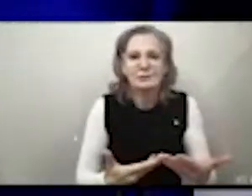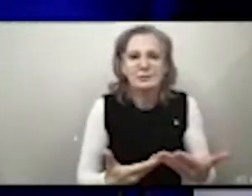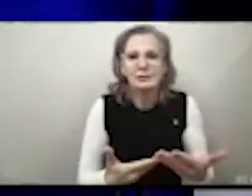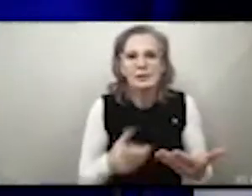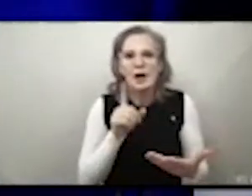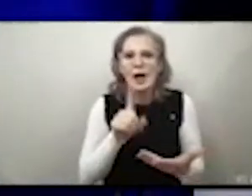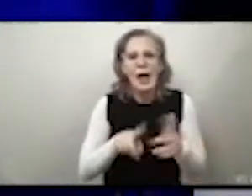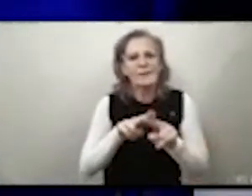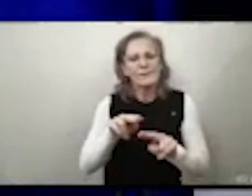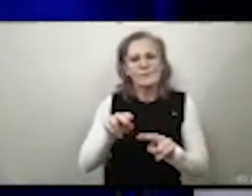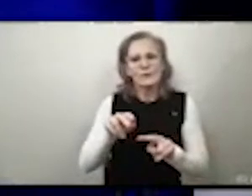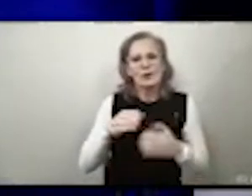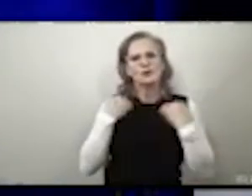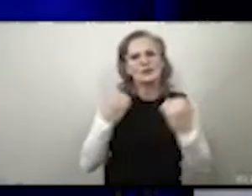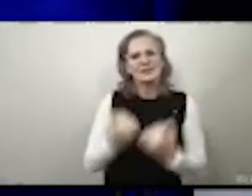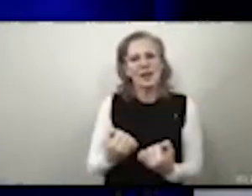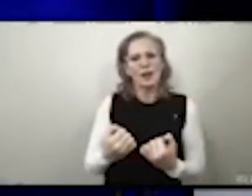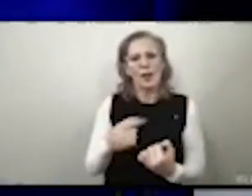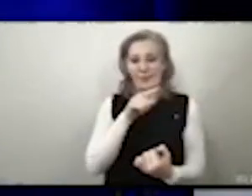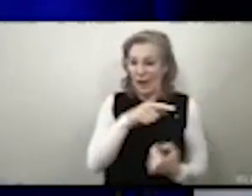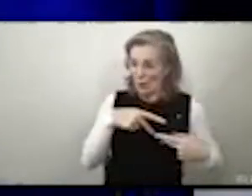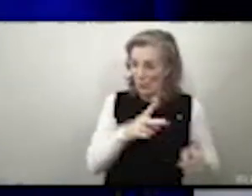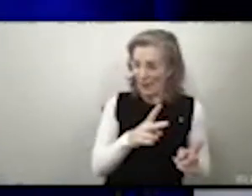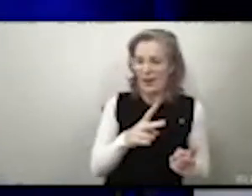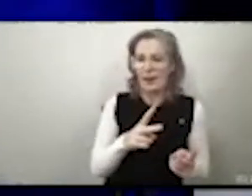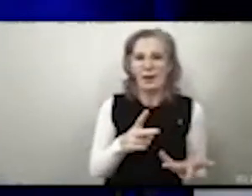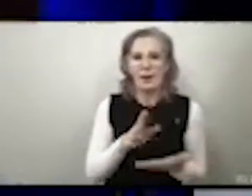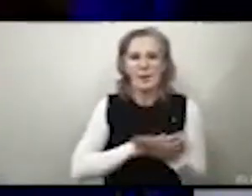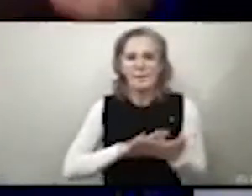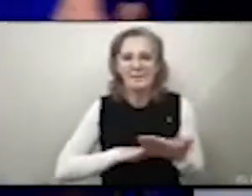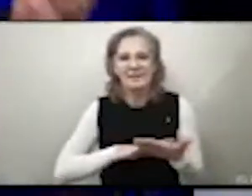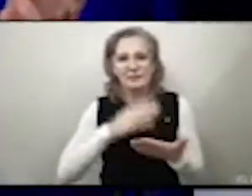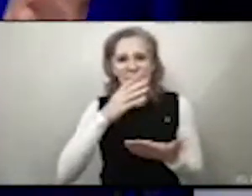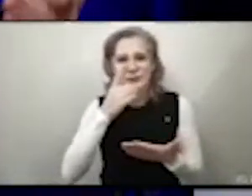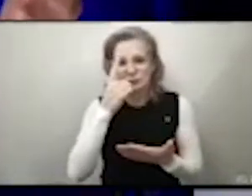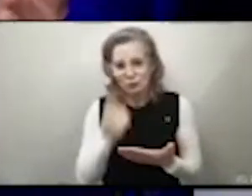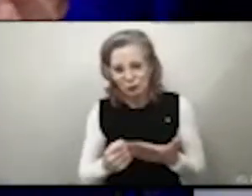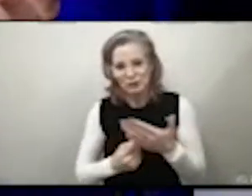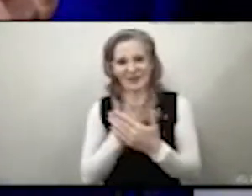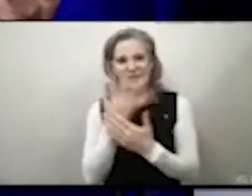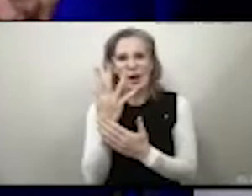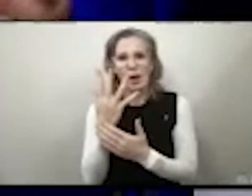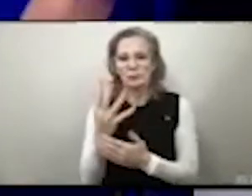not just to acute problems, but we'd build resilience to a lot of the chronic problems that we have as well, around